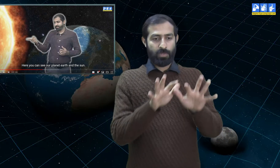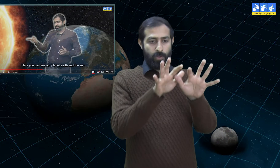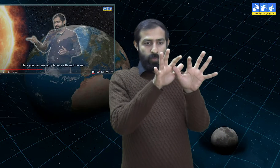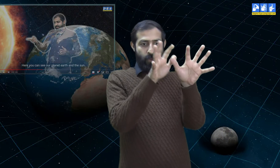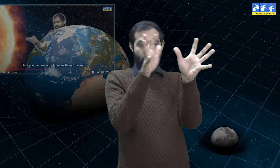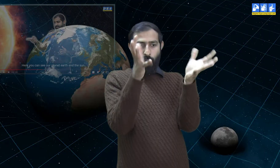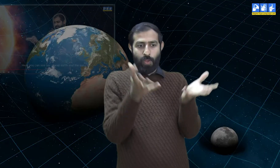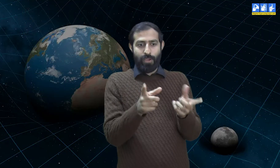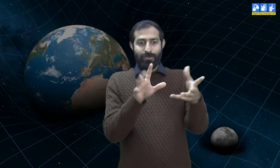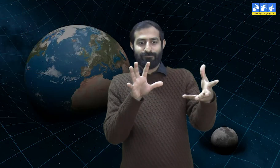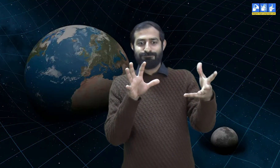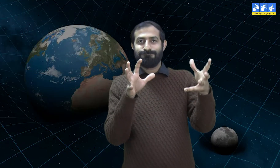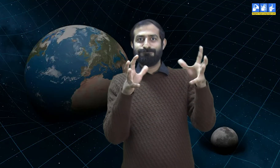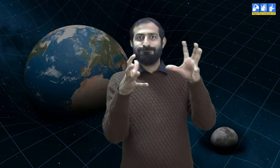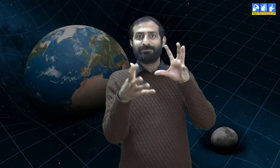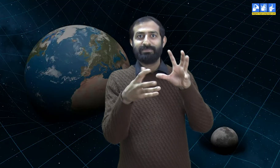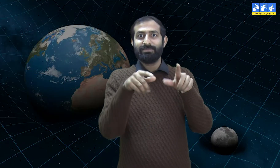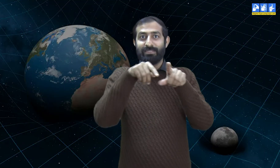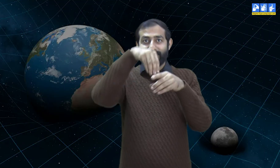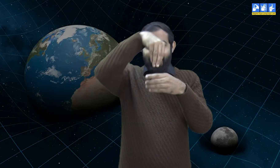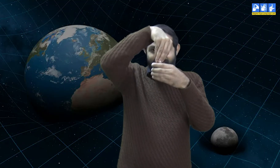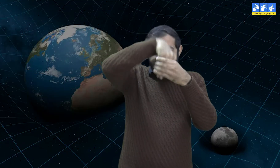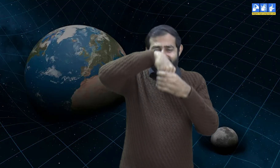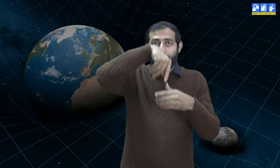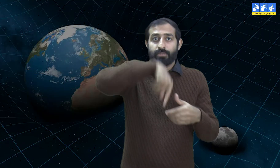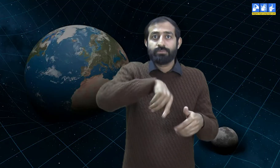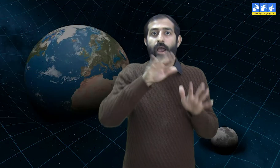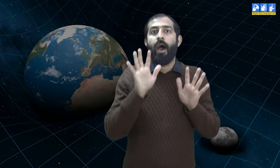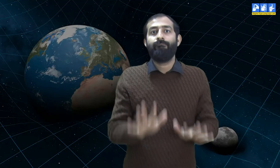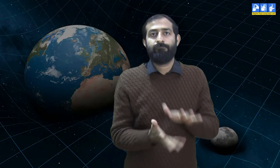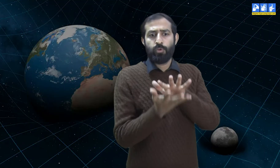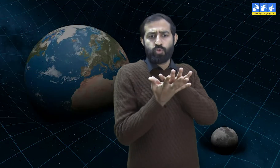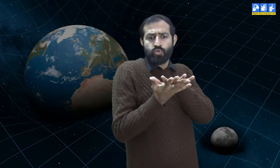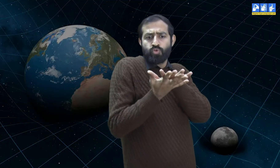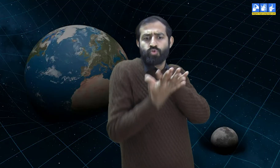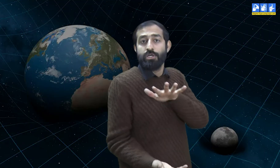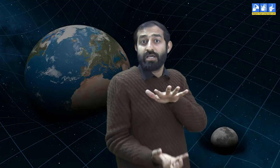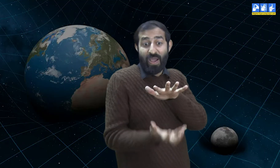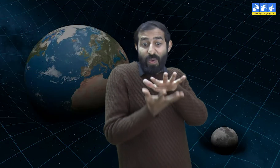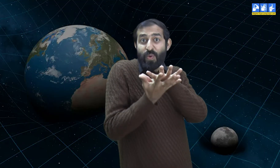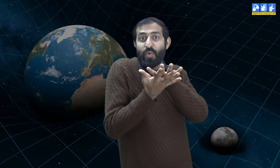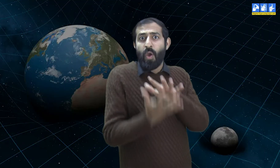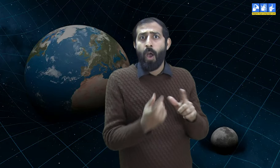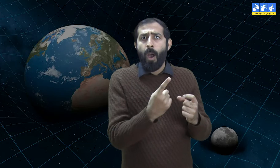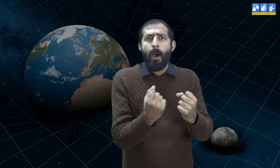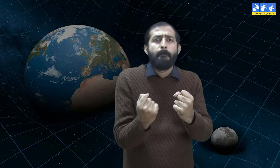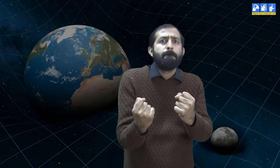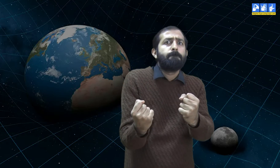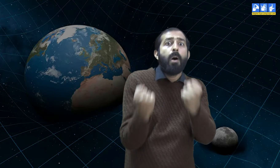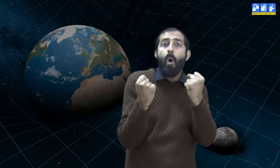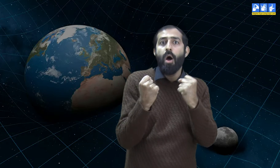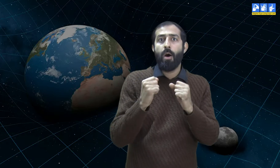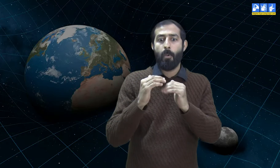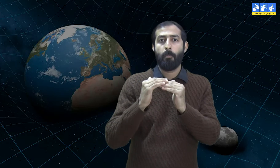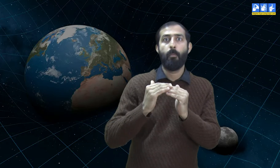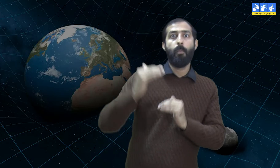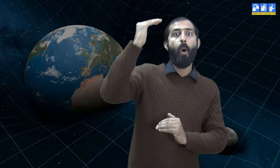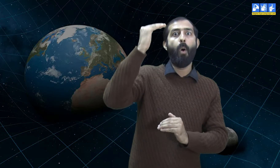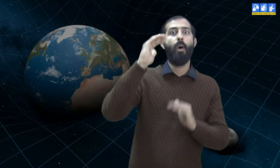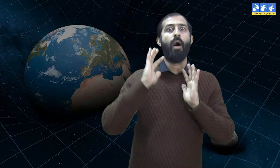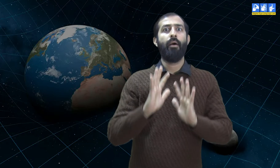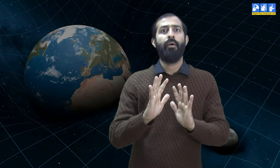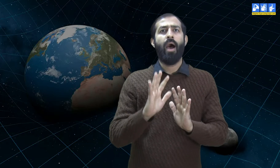Gravitational pull is strong on the Earth.